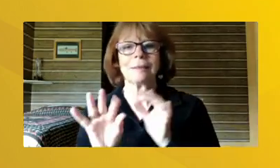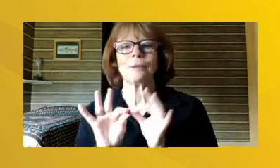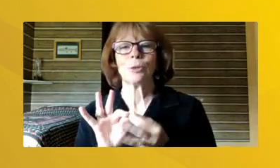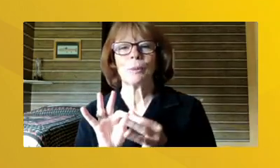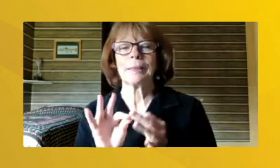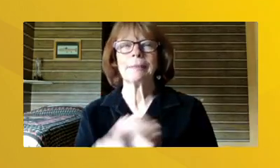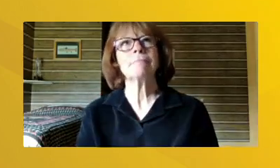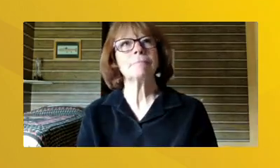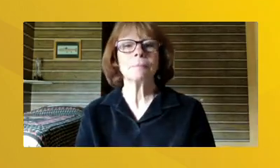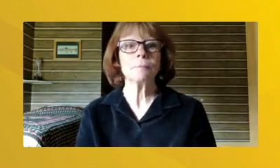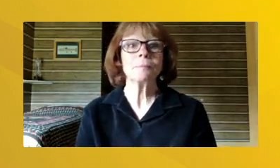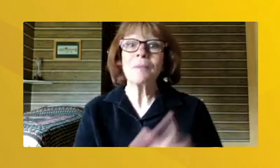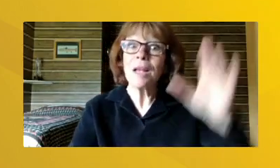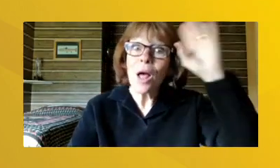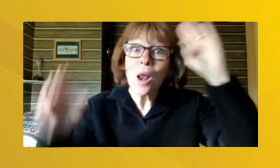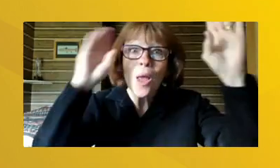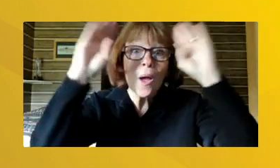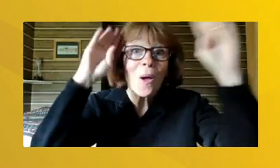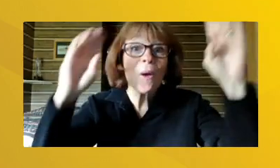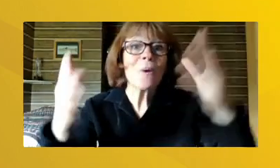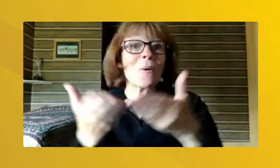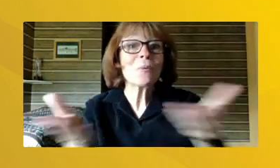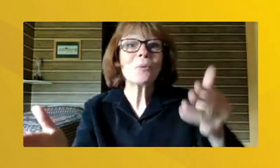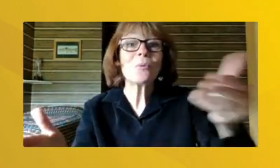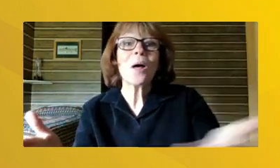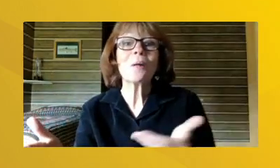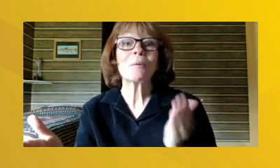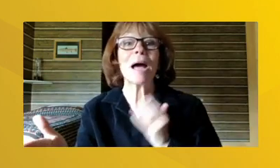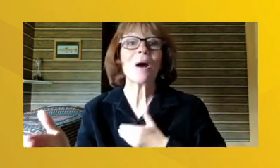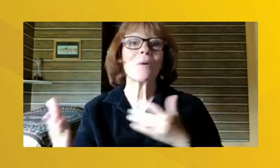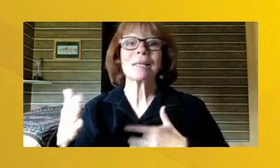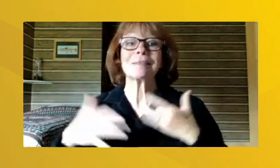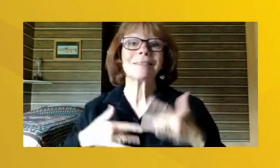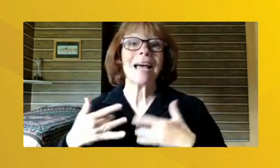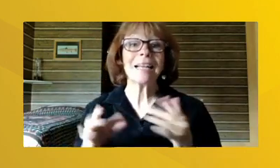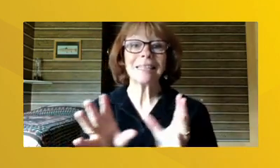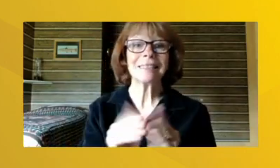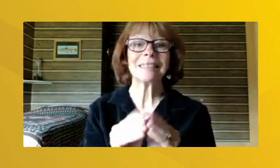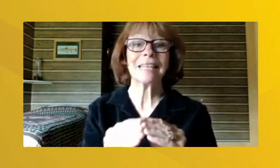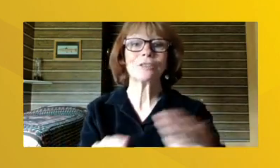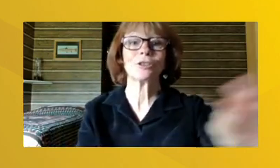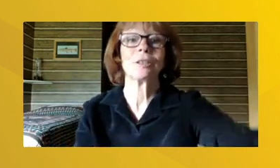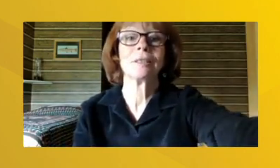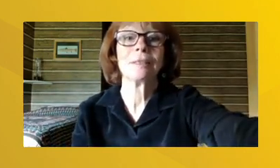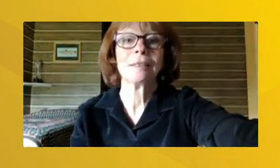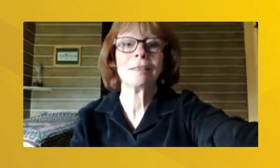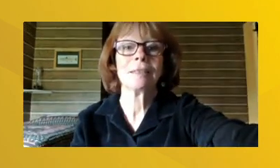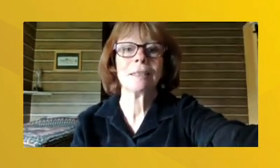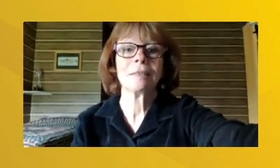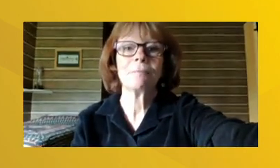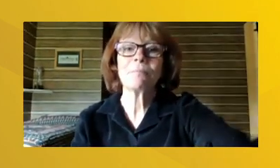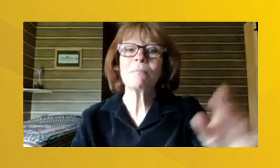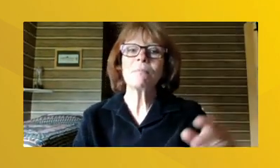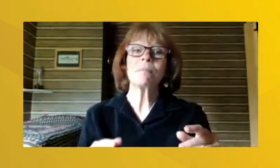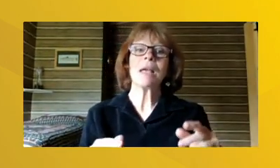Hi, everybody. Welcome to this very exciting session on getting a head start with the Smithsonian. My name is Rachel.